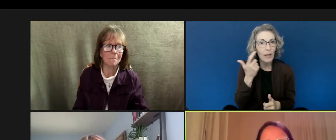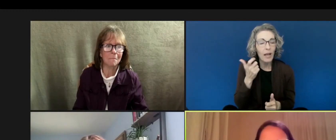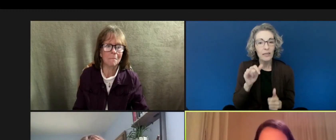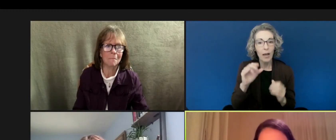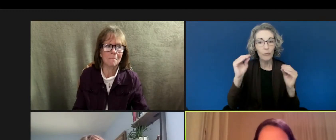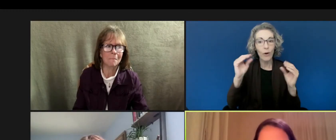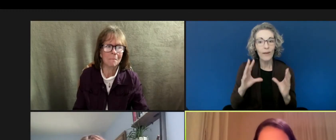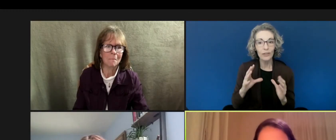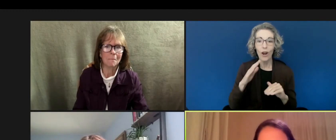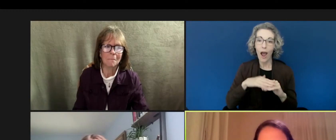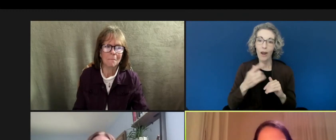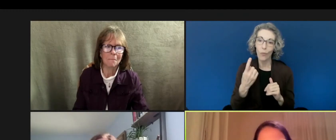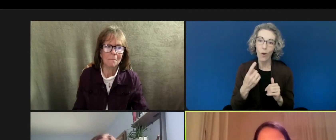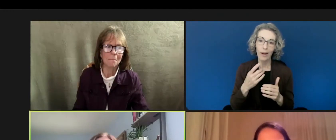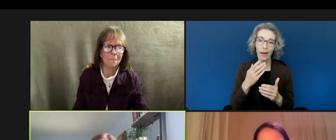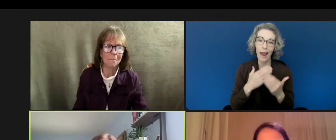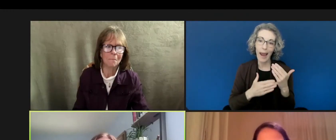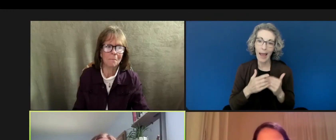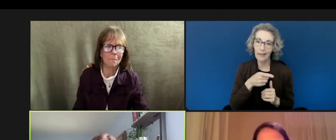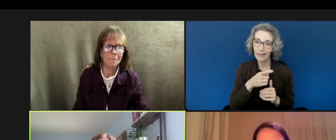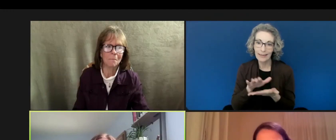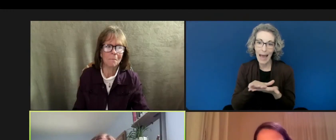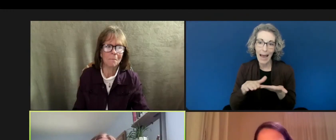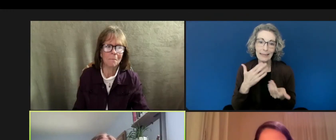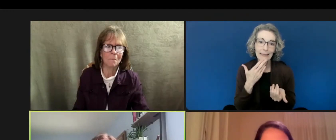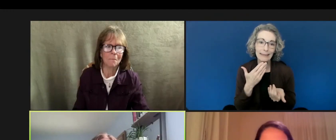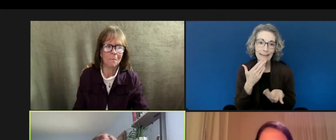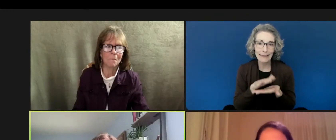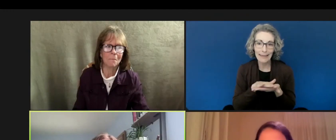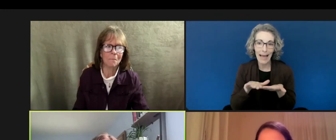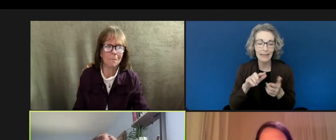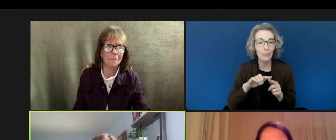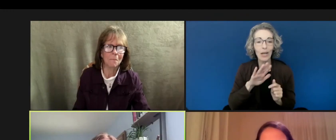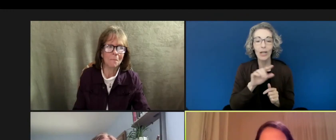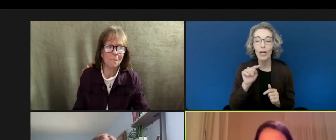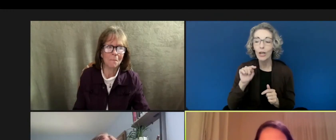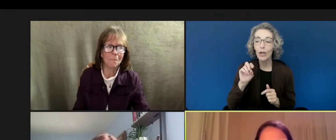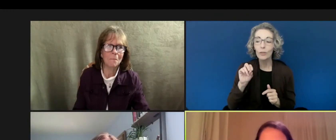nice, like in her tone and in her attitudes, but